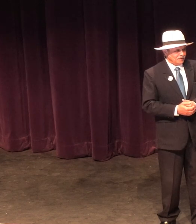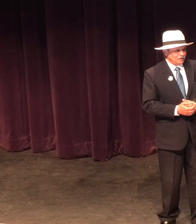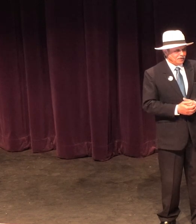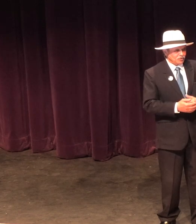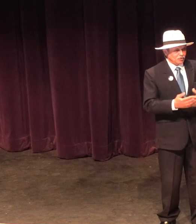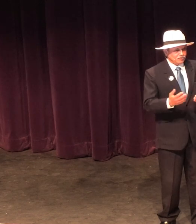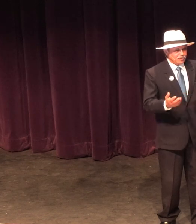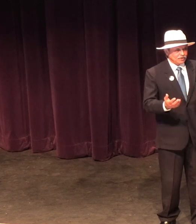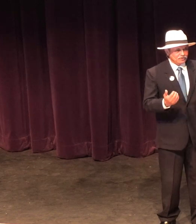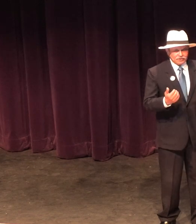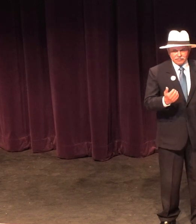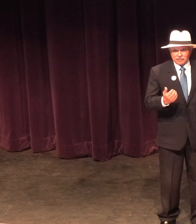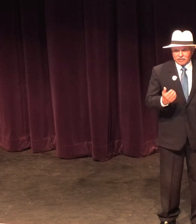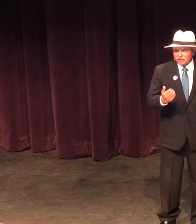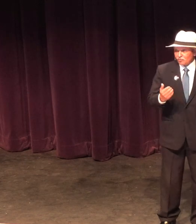yet people felt you are agreeable